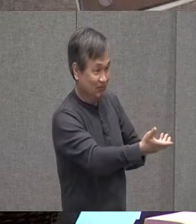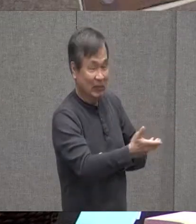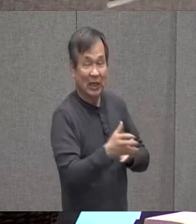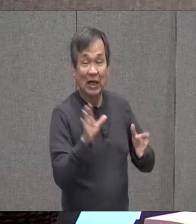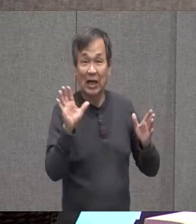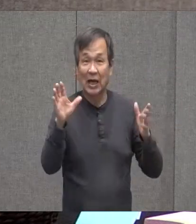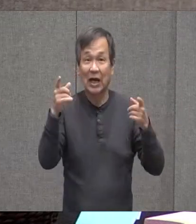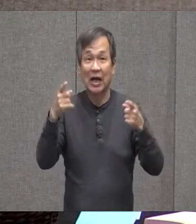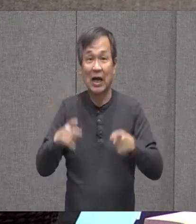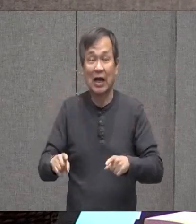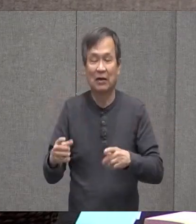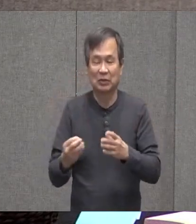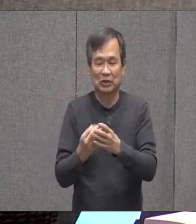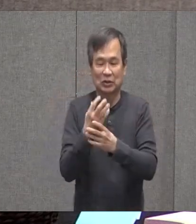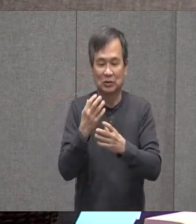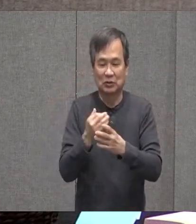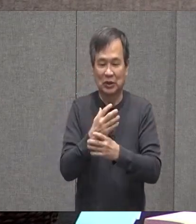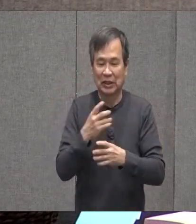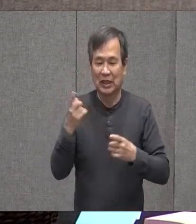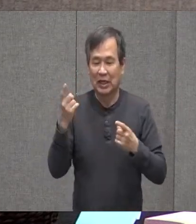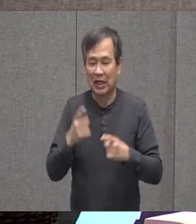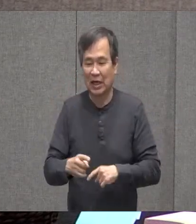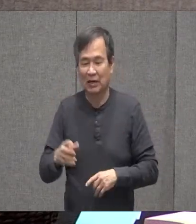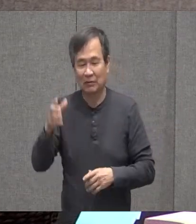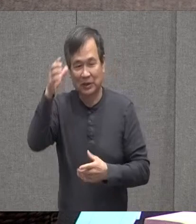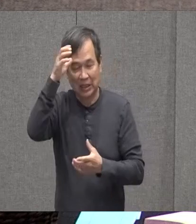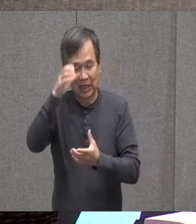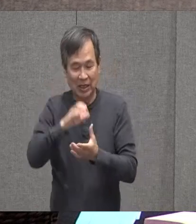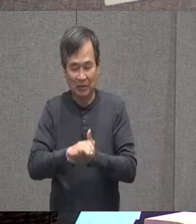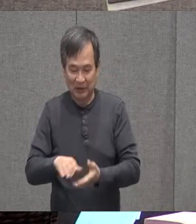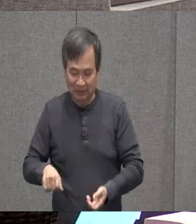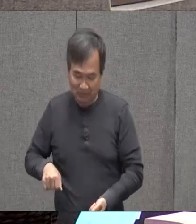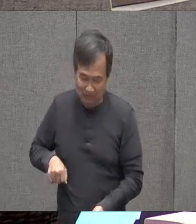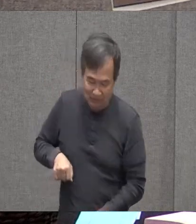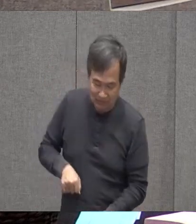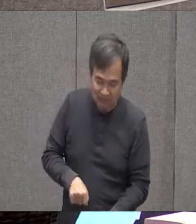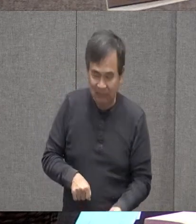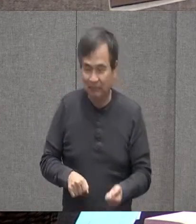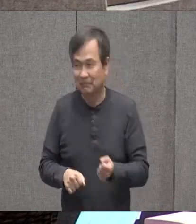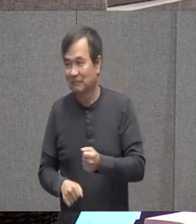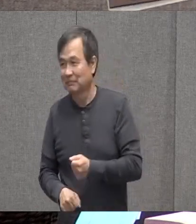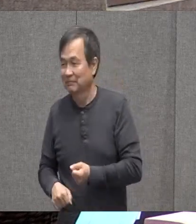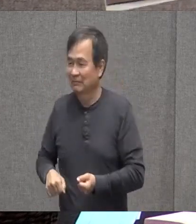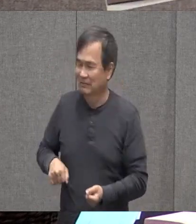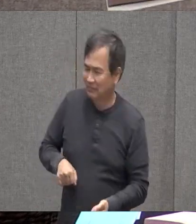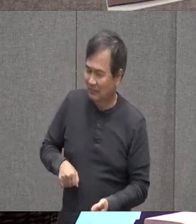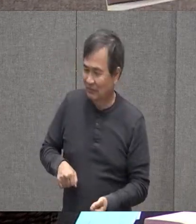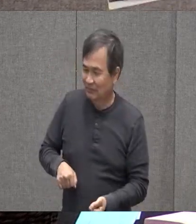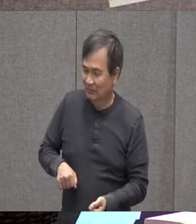One spring morning when Mr. Haktak was digging in his garden, his shovel hit something hard.